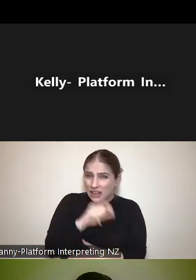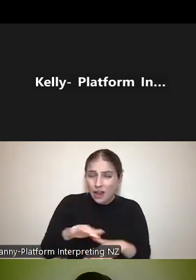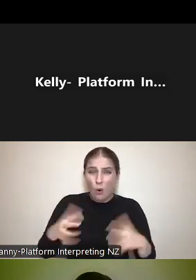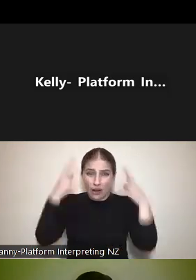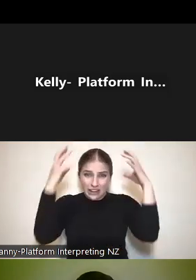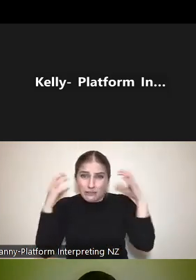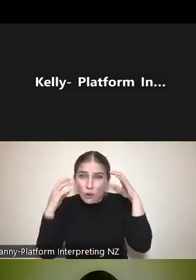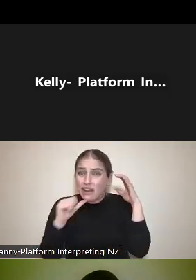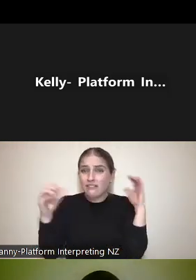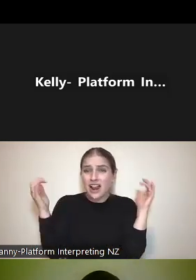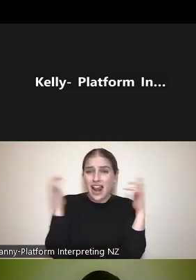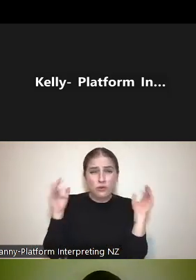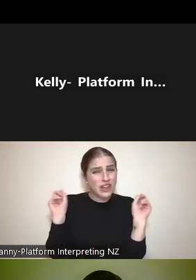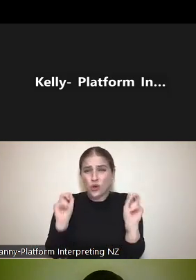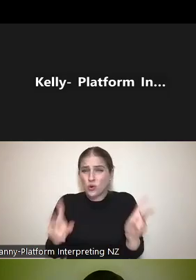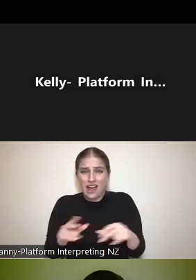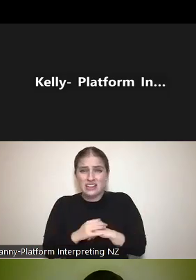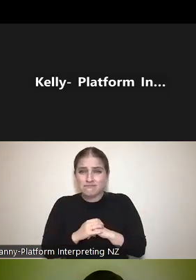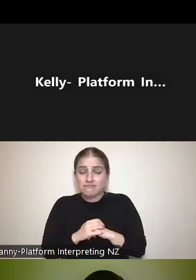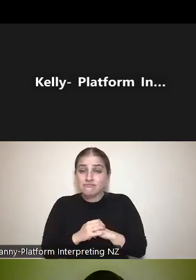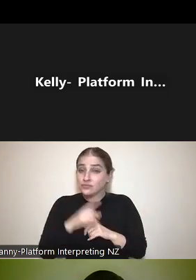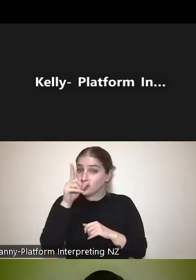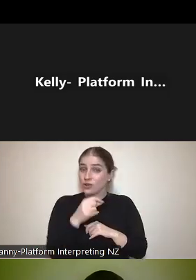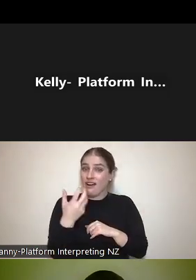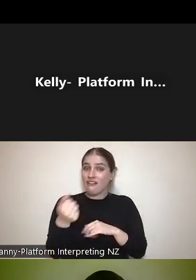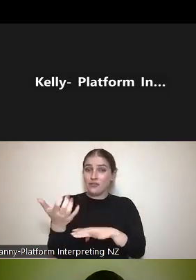okay. You can have a pre-show announcement that welcomes people to be themselves,